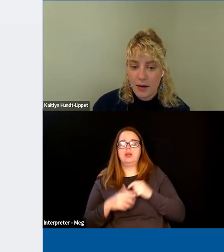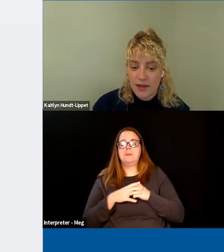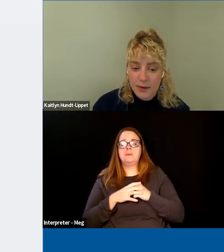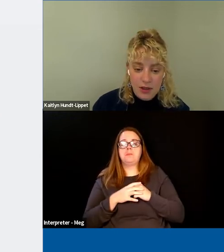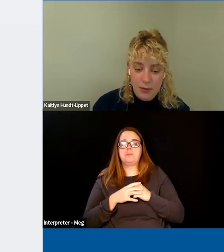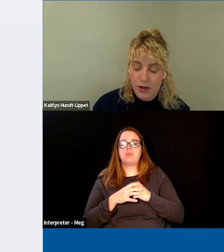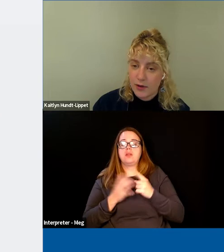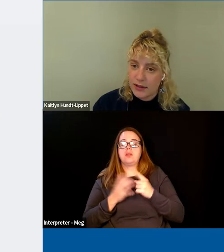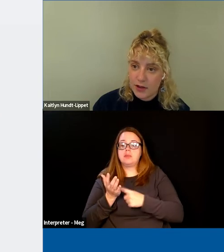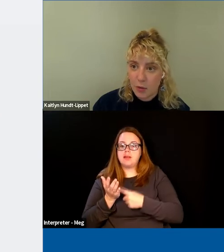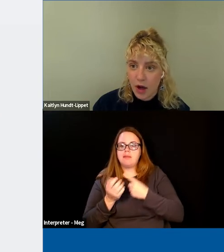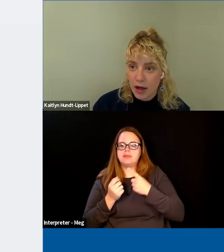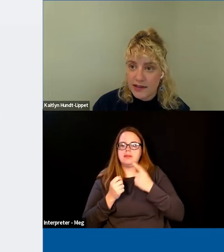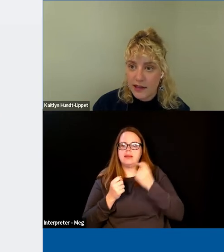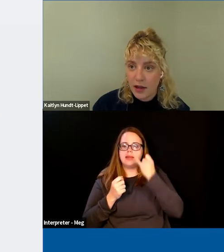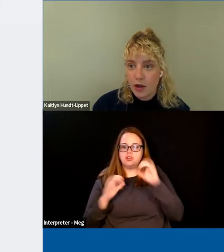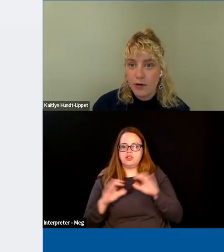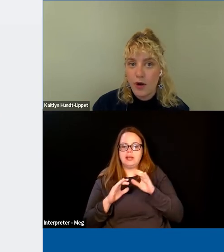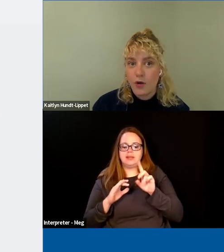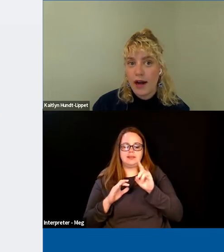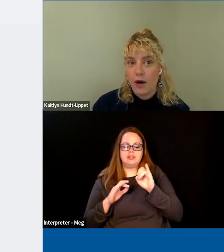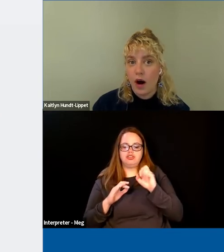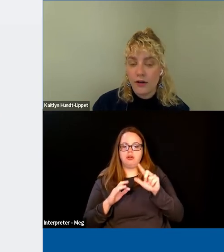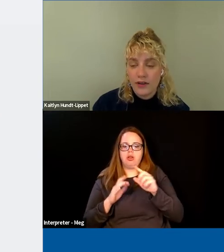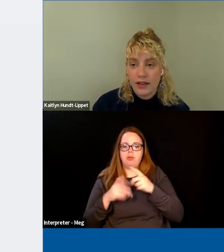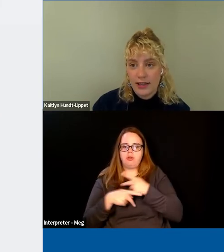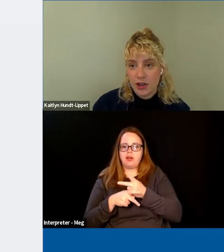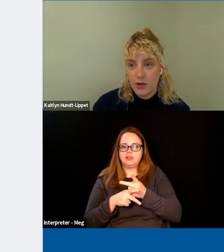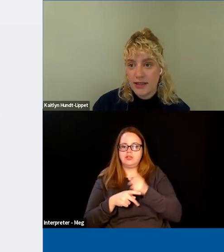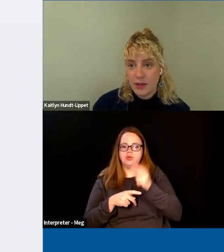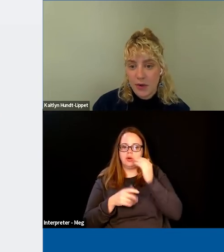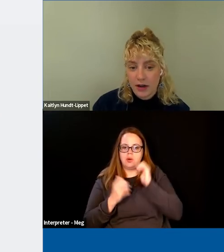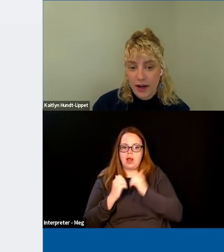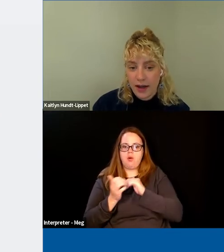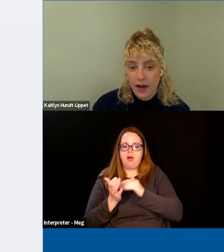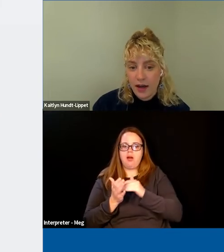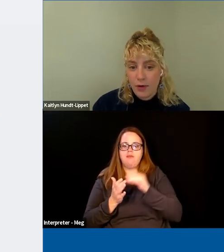especially when you're doing digital products, you note how often an issue is appearing